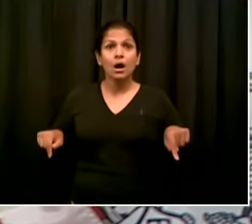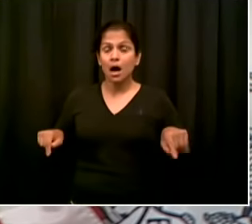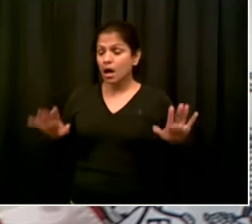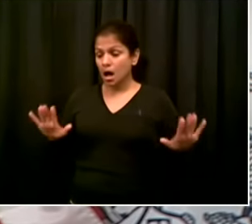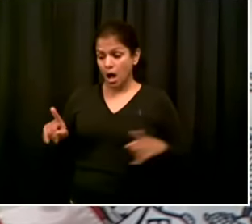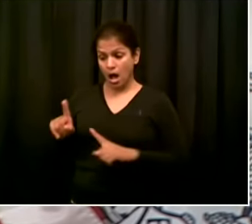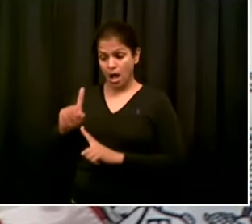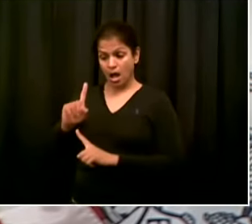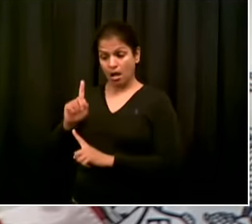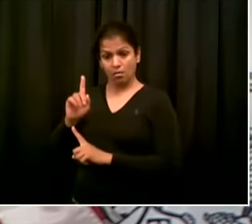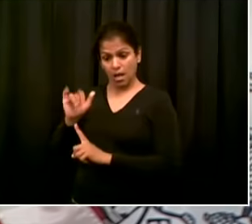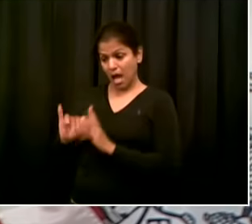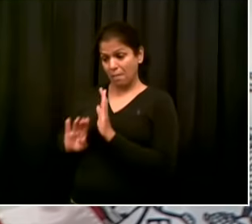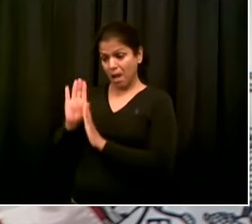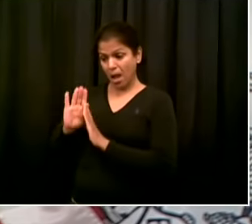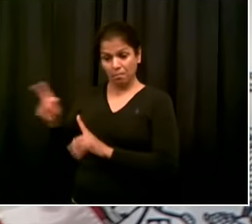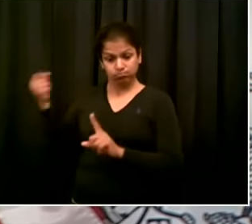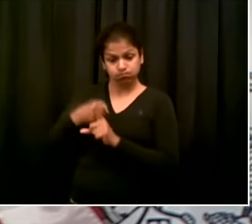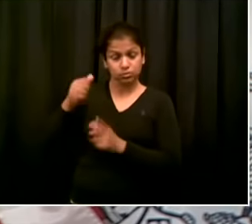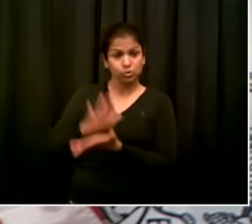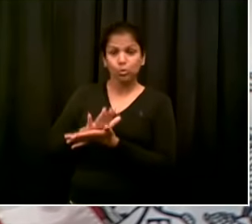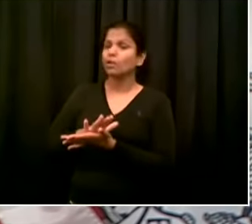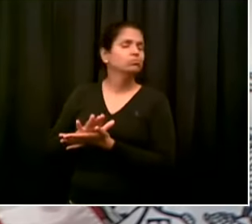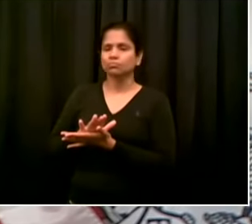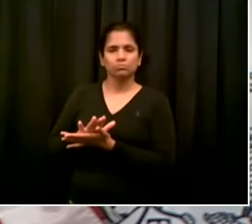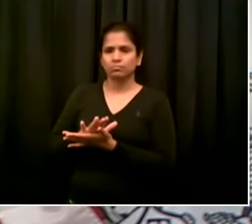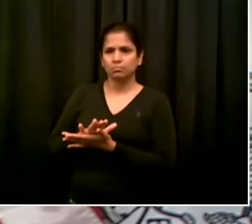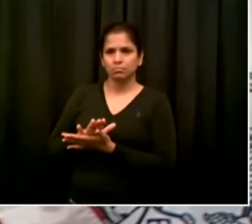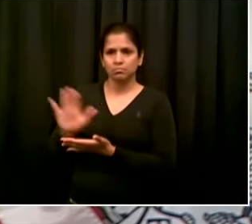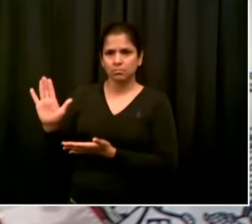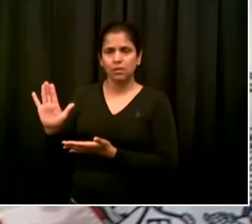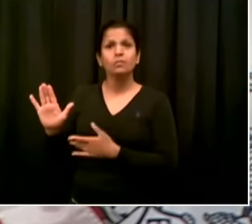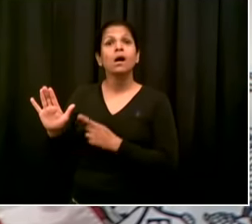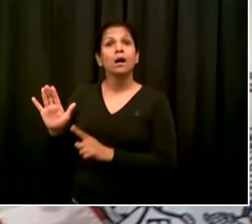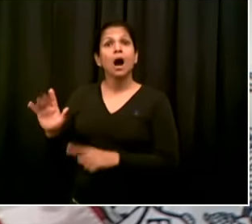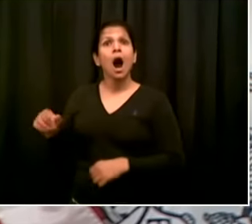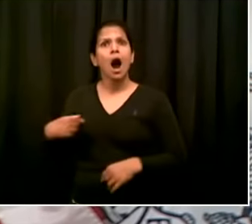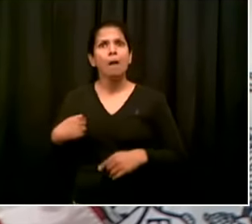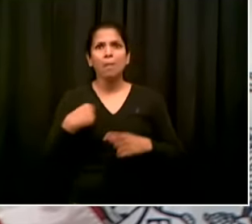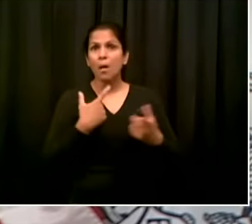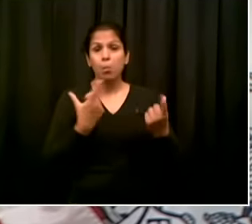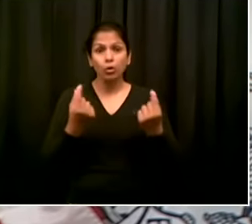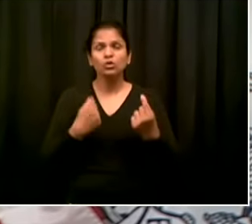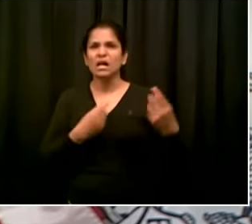WAY TO DETERMINE, BY